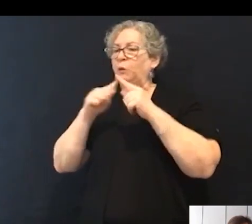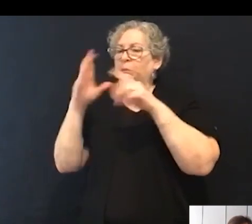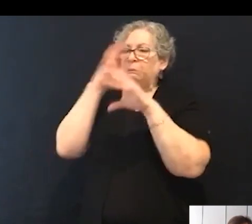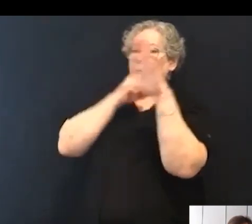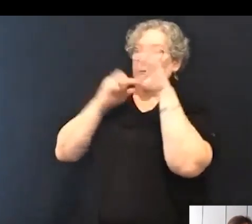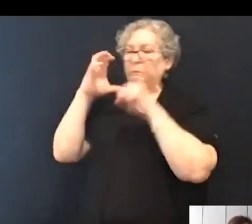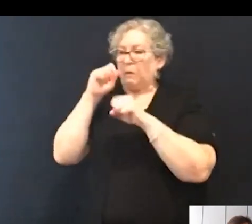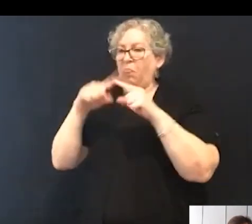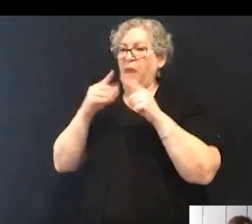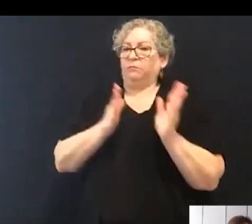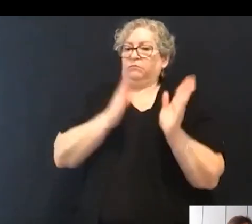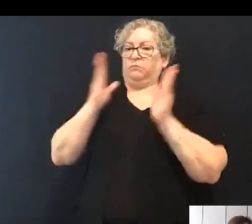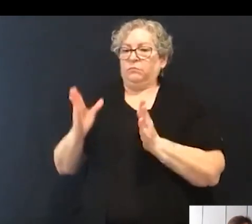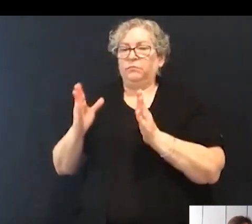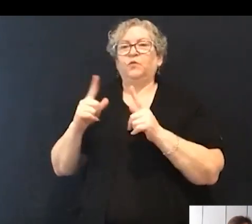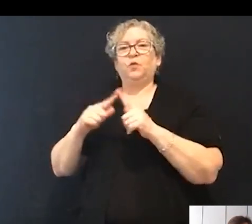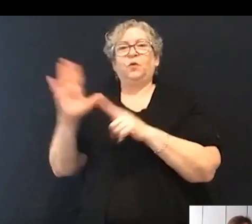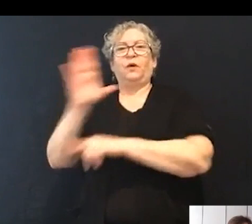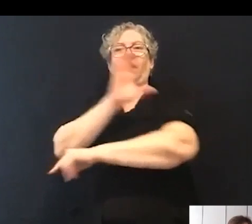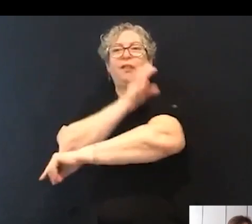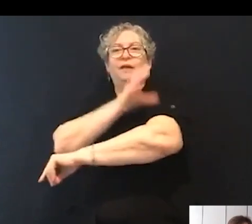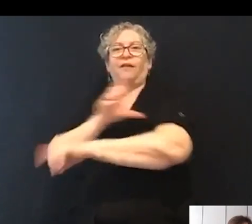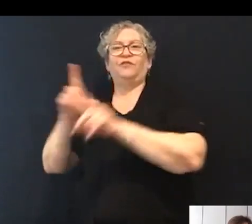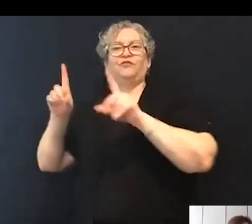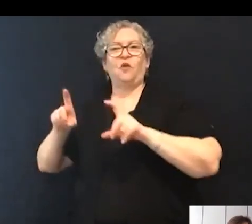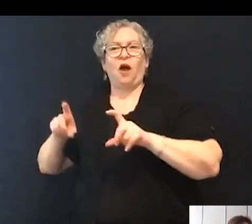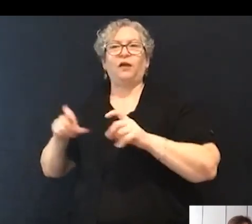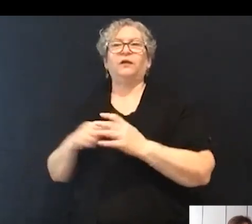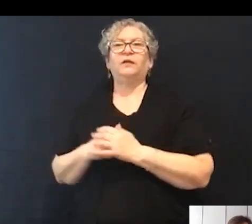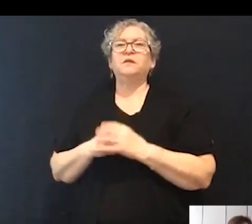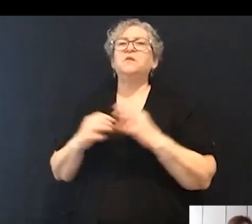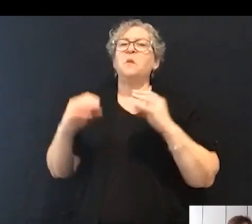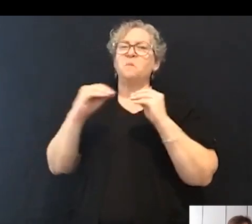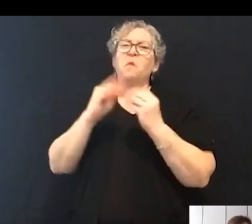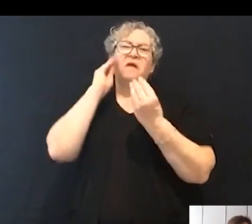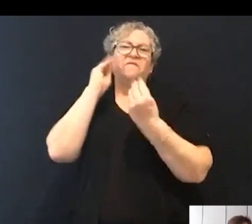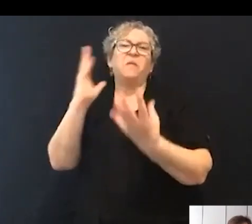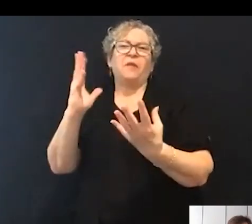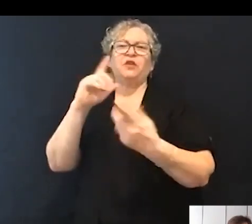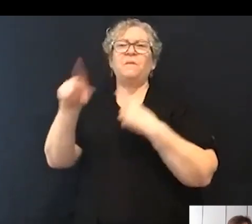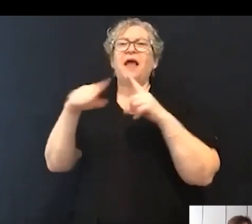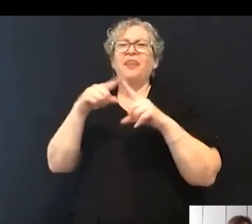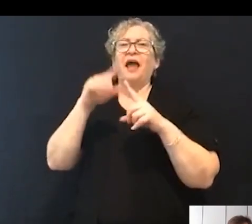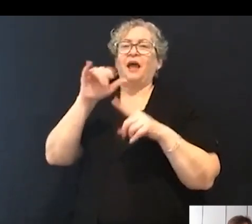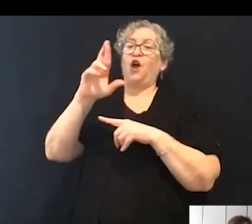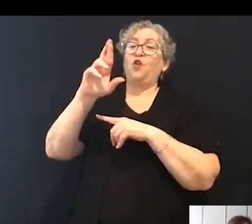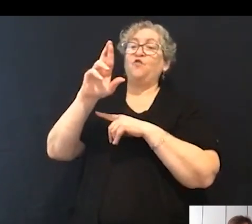could be moved in the clinic. So some more detail on these retinal organoids.